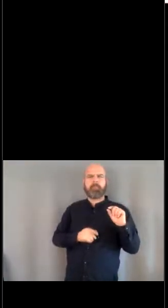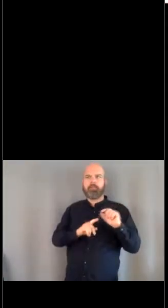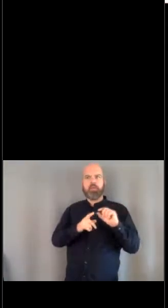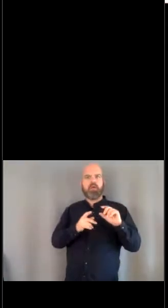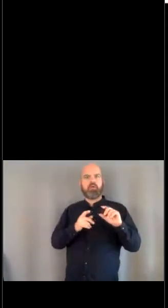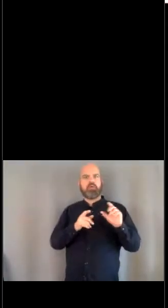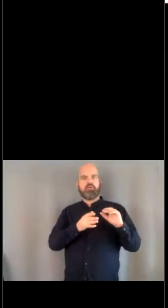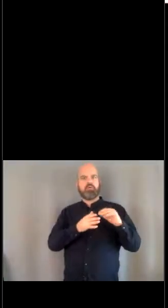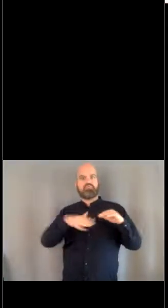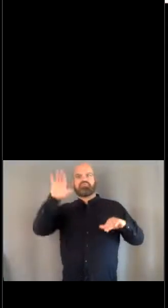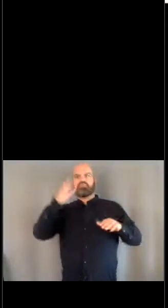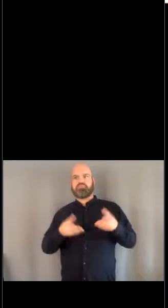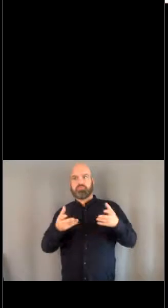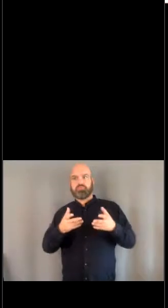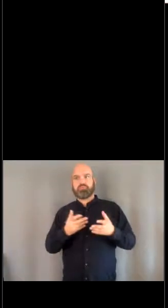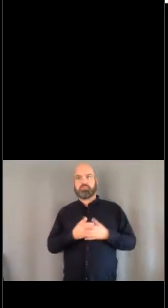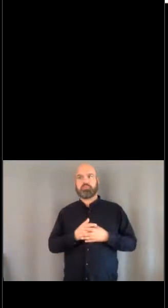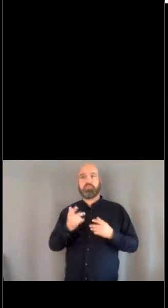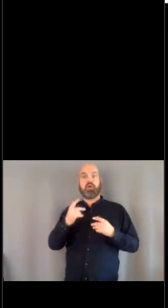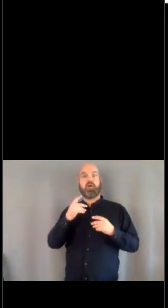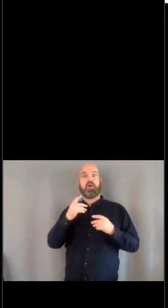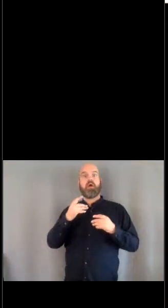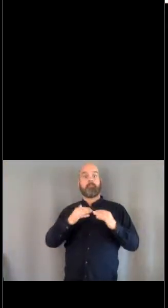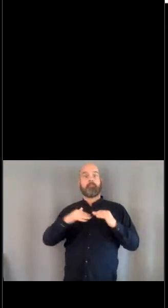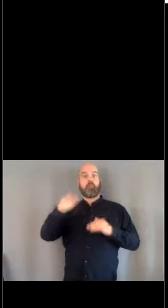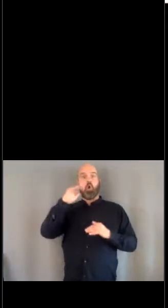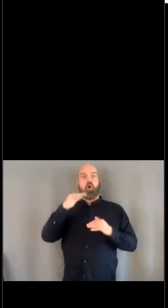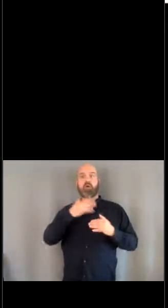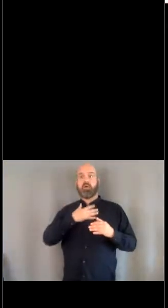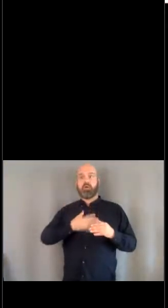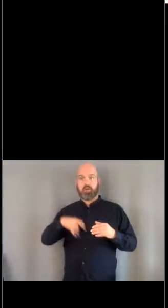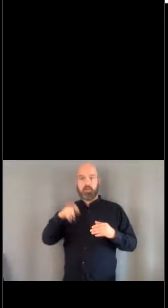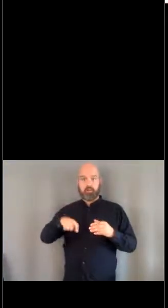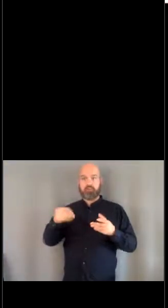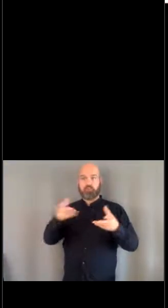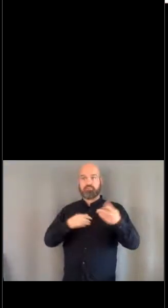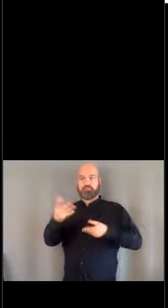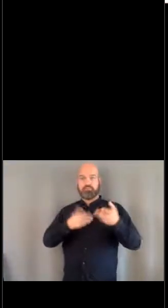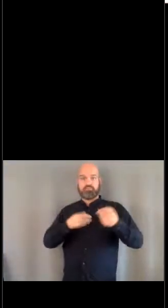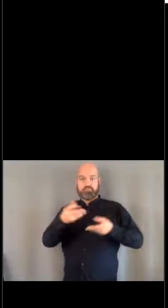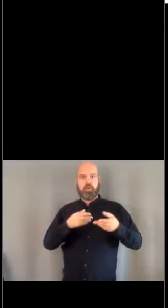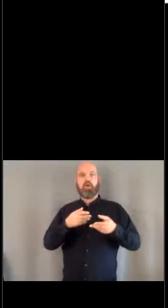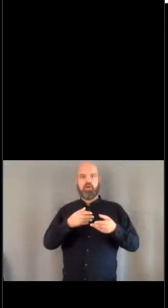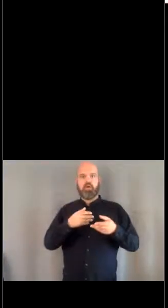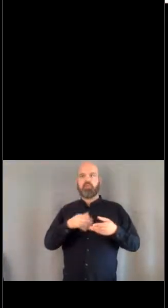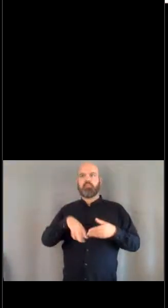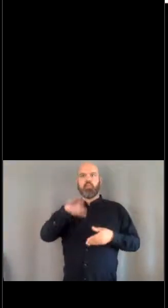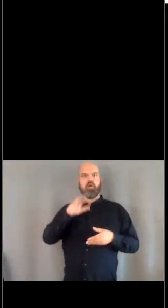Hearing, people with high needs, they're spending about twice the weekly minimum wage on extra costs,